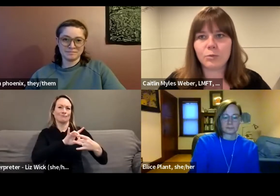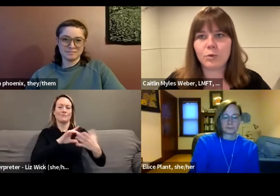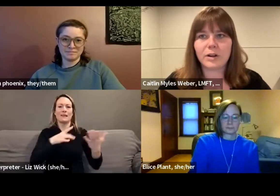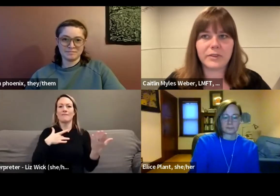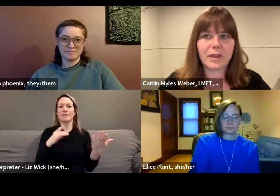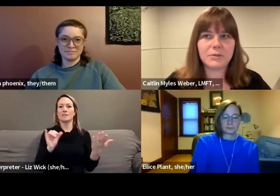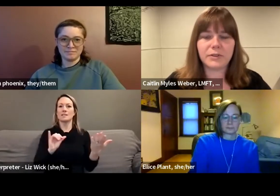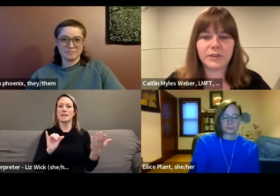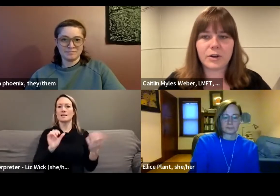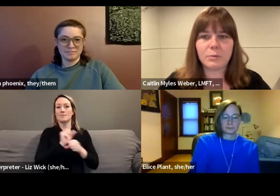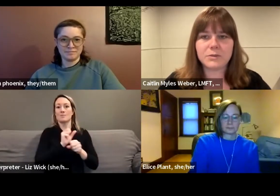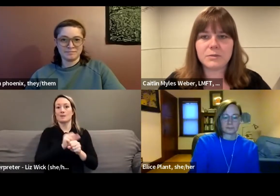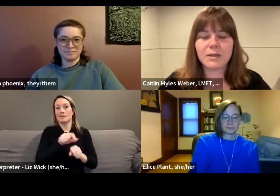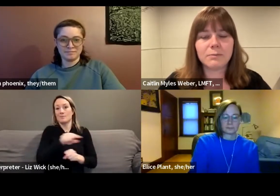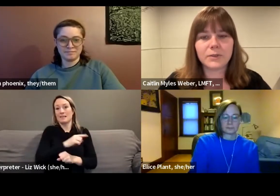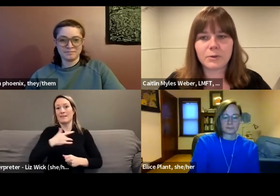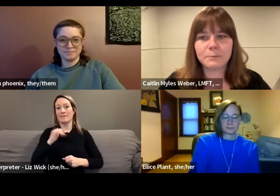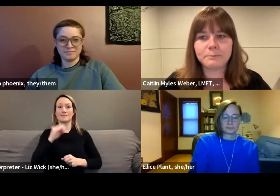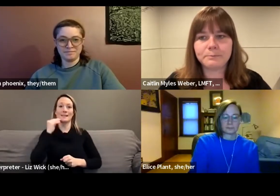Like working with them just feels like home to me.